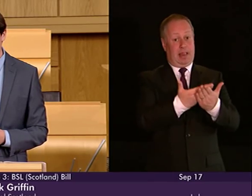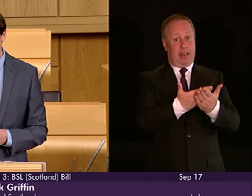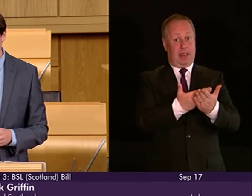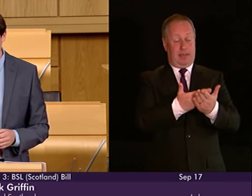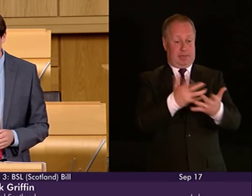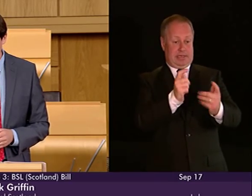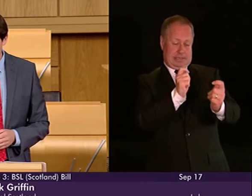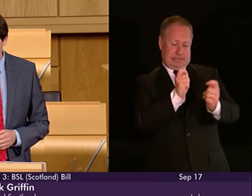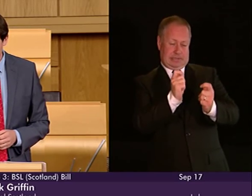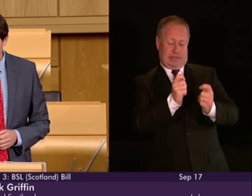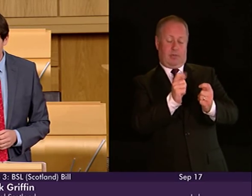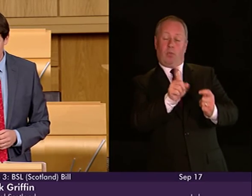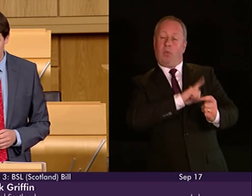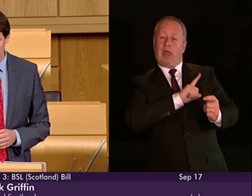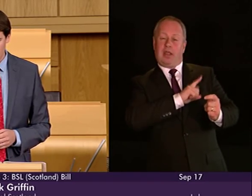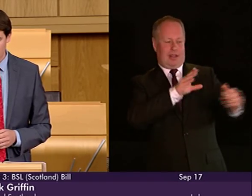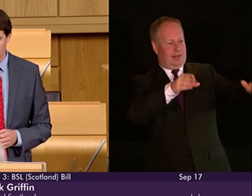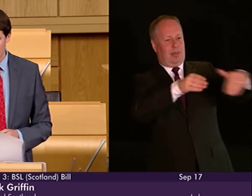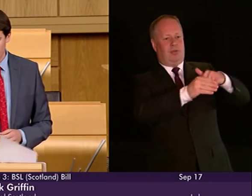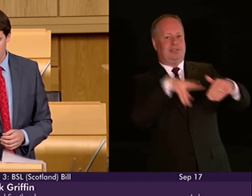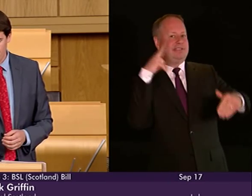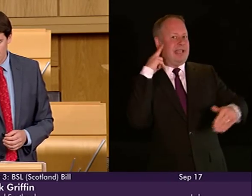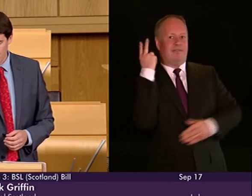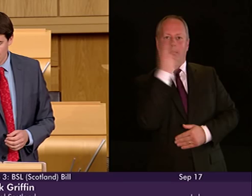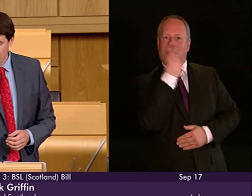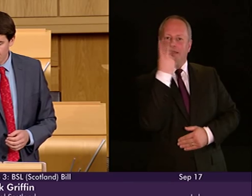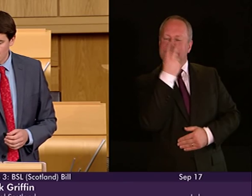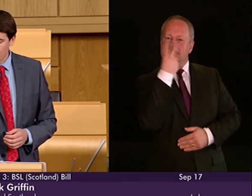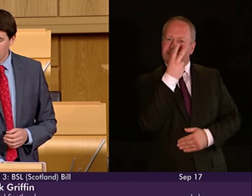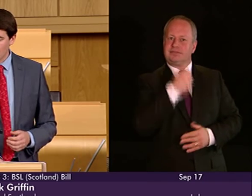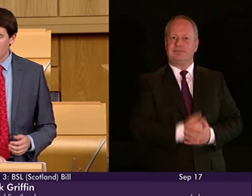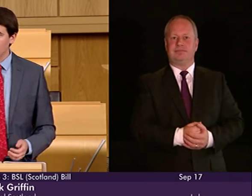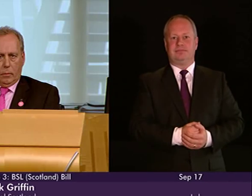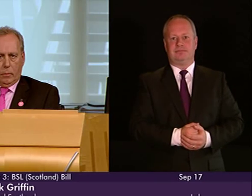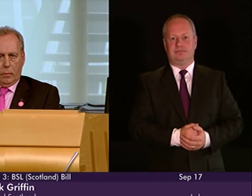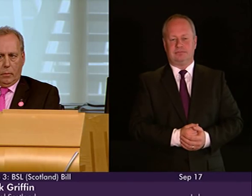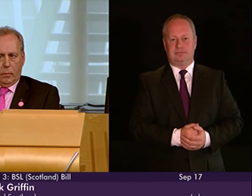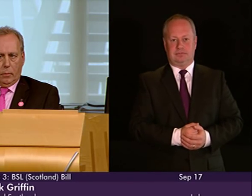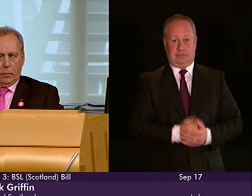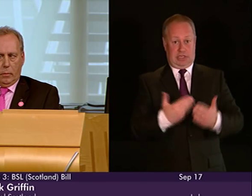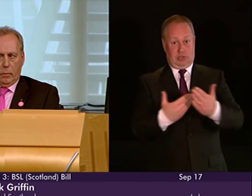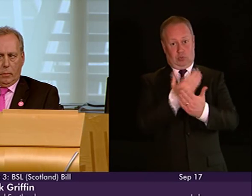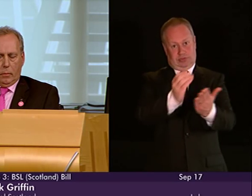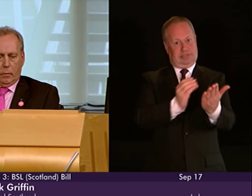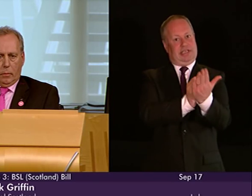of people who are deafblind in the bill’s implementation. First of all, a new section of the bill now means that, in the main, any